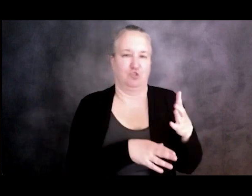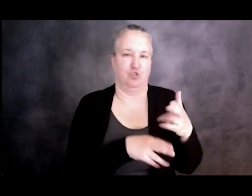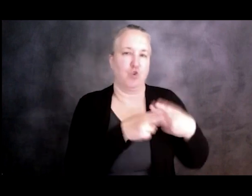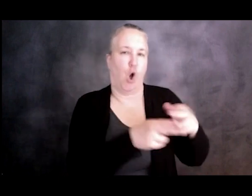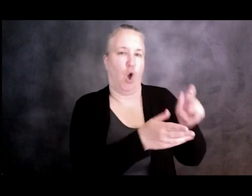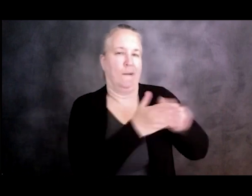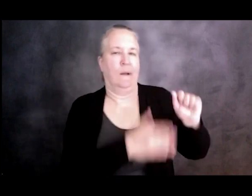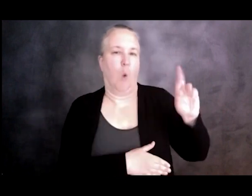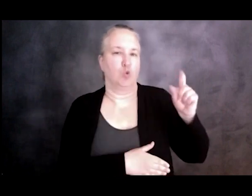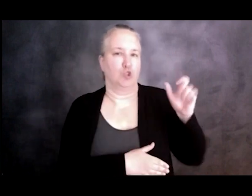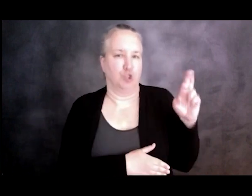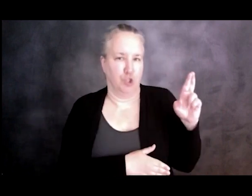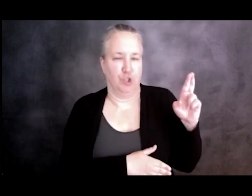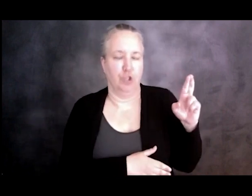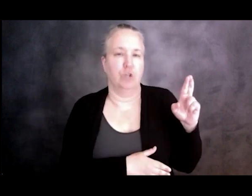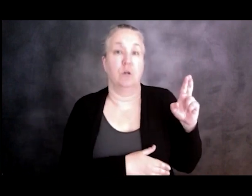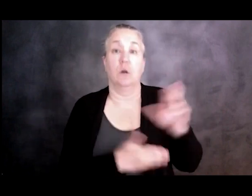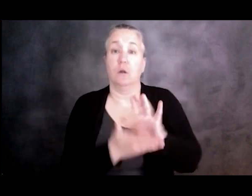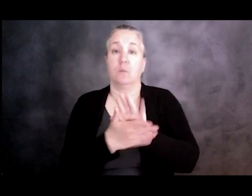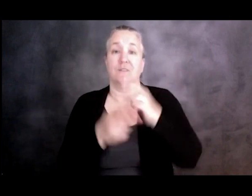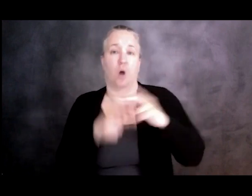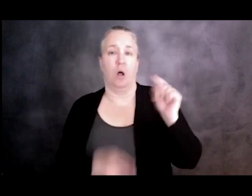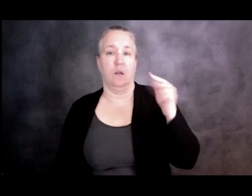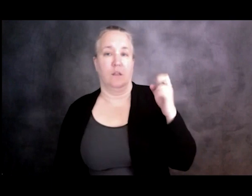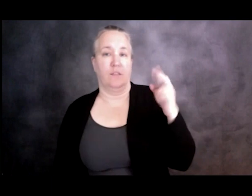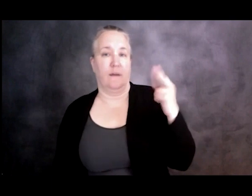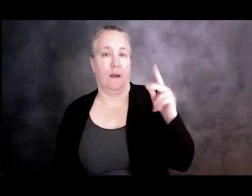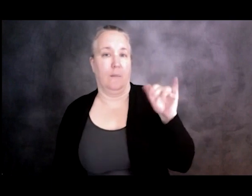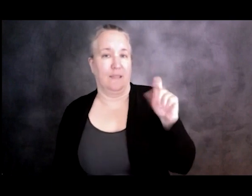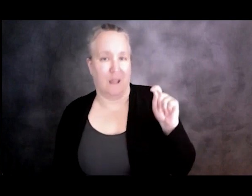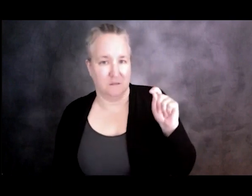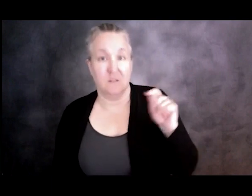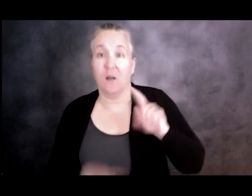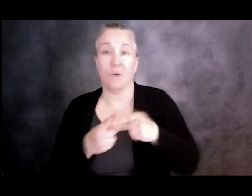And the movie they're talking about is called The Hamlet. And it's a movie about American Green Berets who